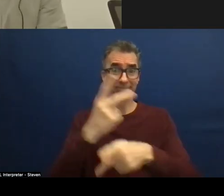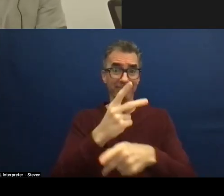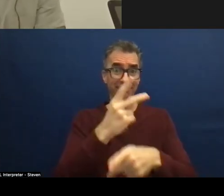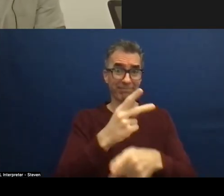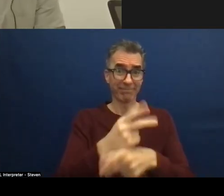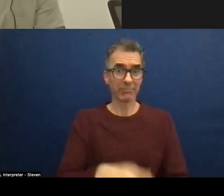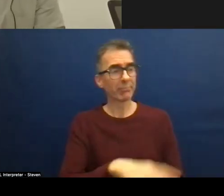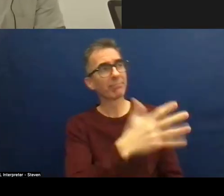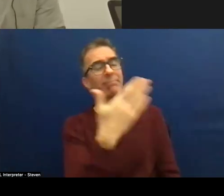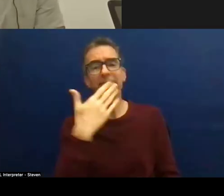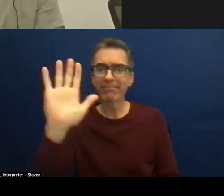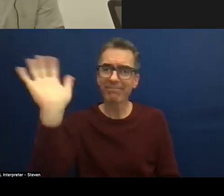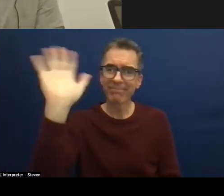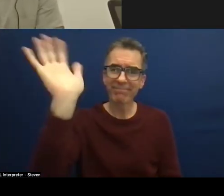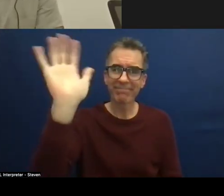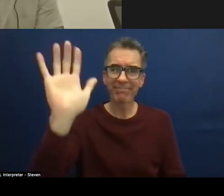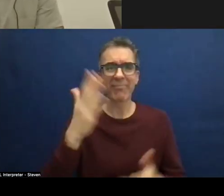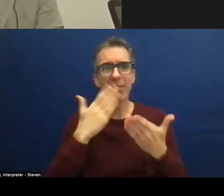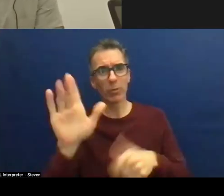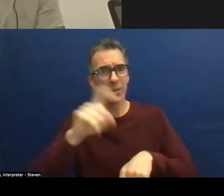Thanks, everyone. Appreciate your time. Thank you. Thank you.